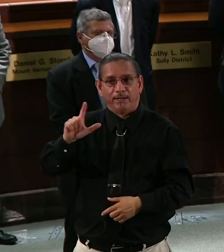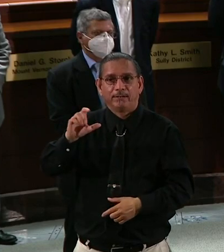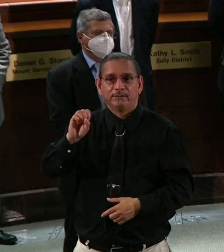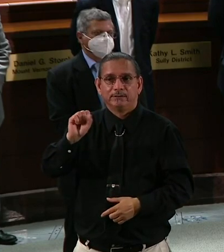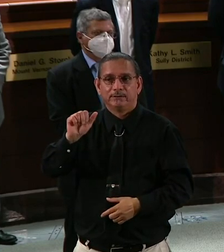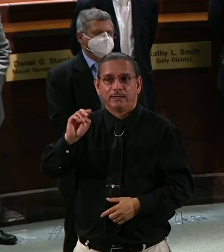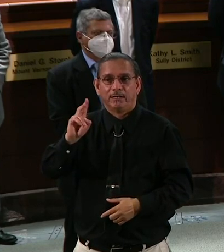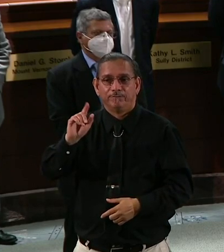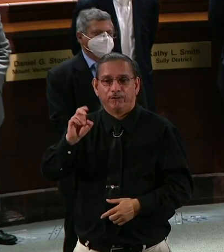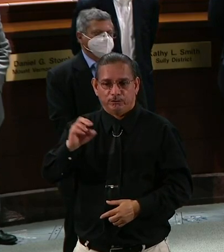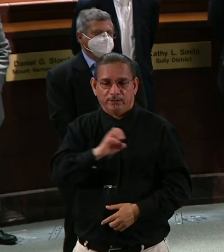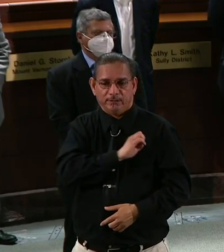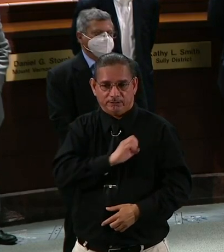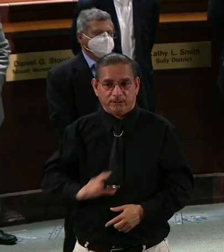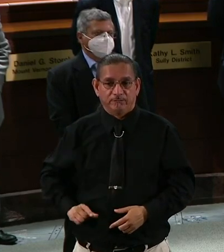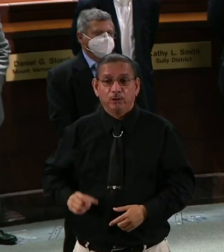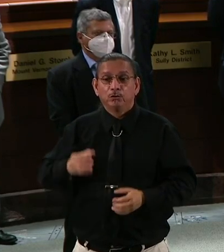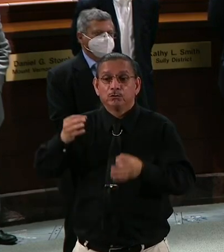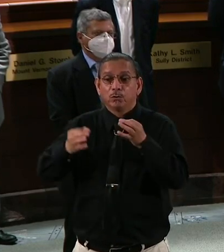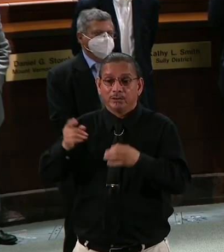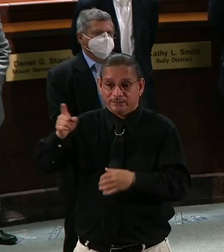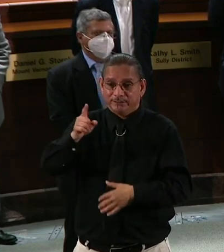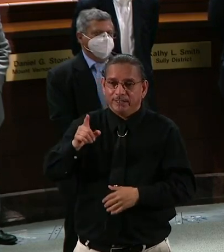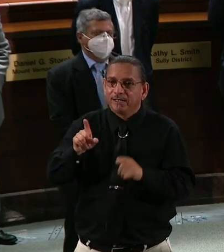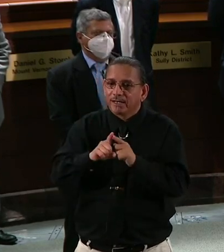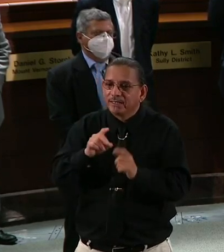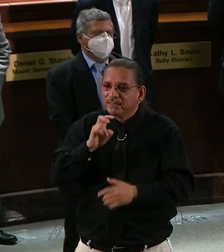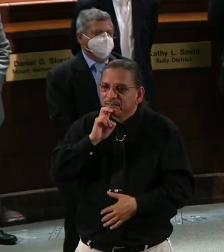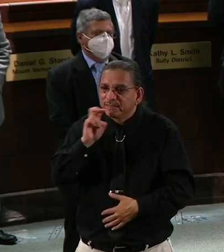VEHICLE LEFT WHO DCLS IS